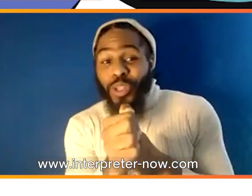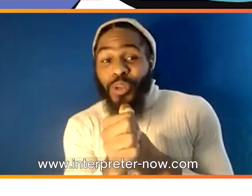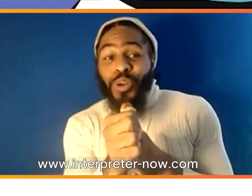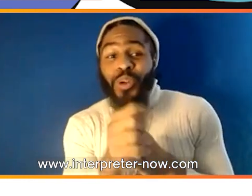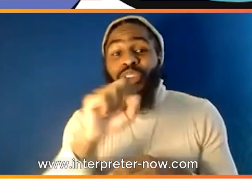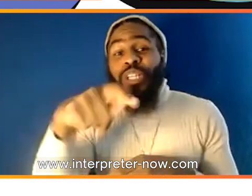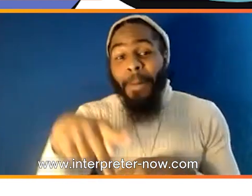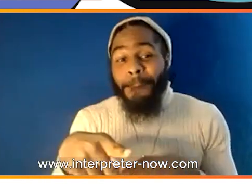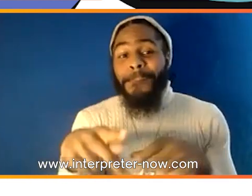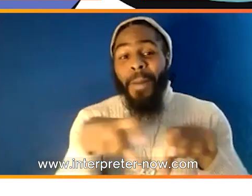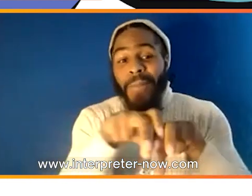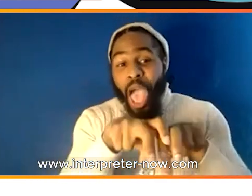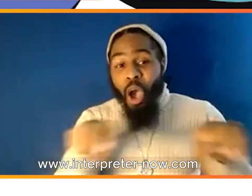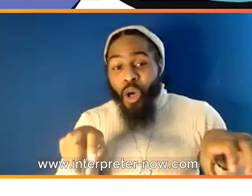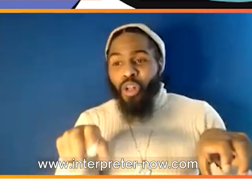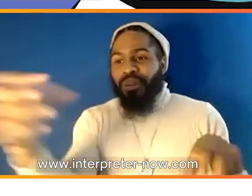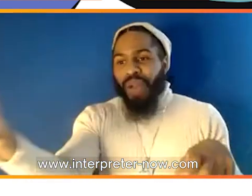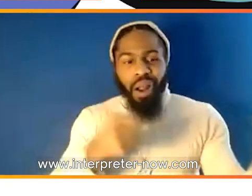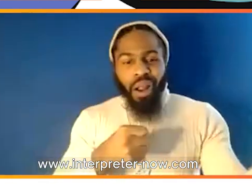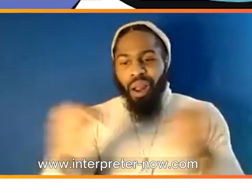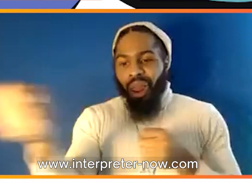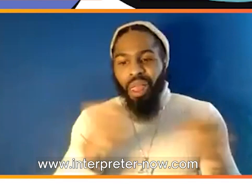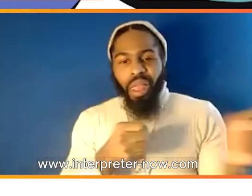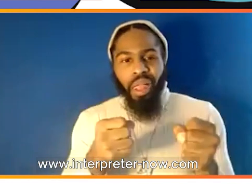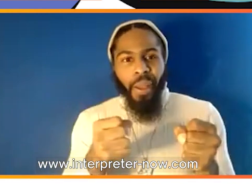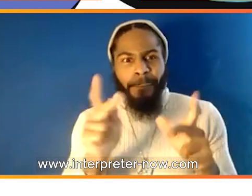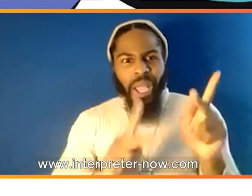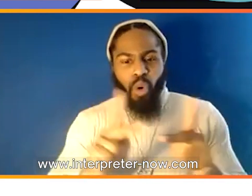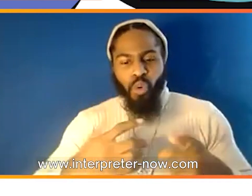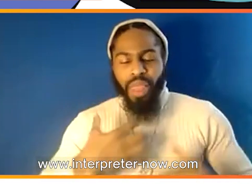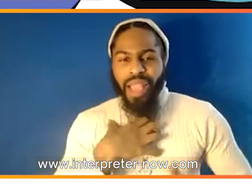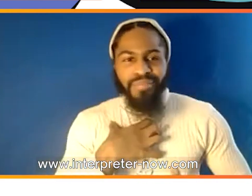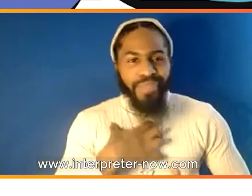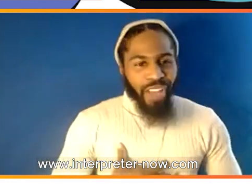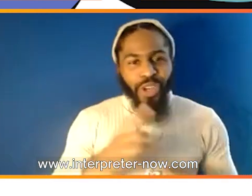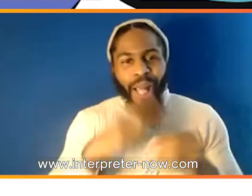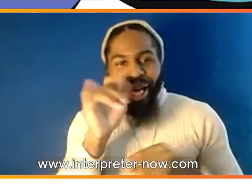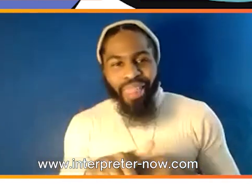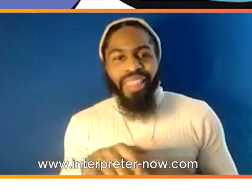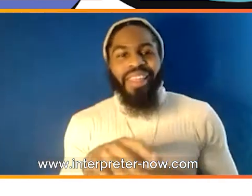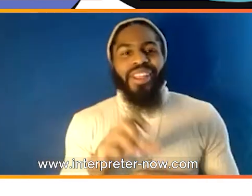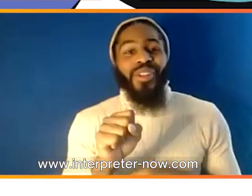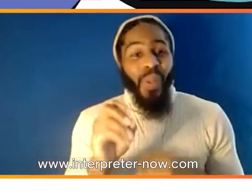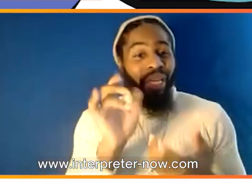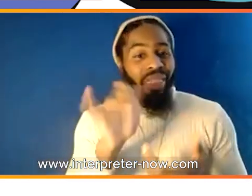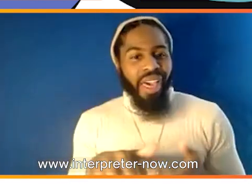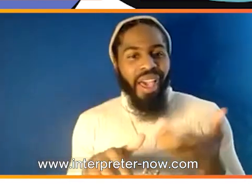about it. That was really the catalyst, unintended, to get mindshare across the business. When